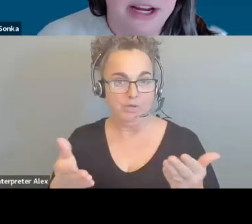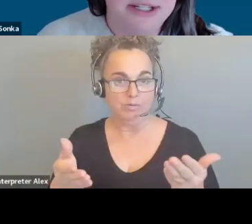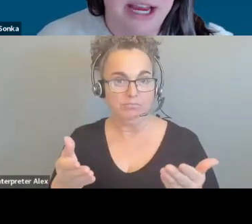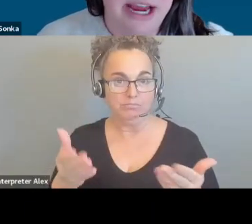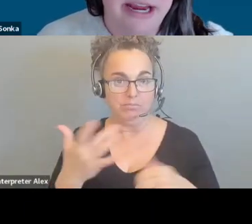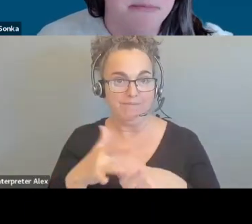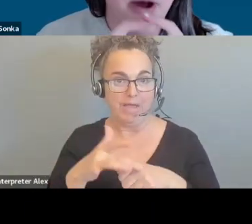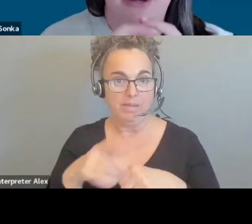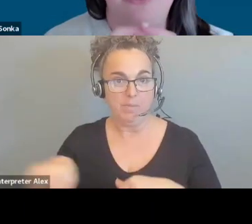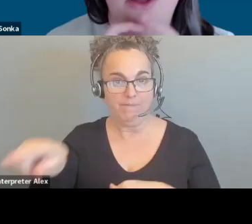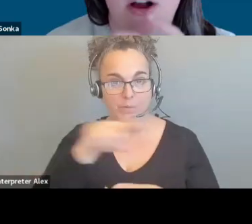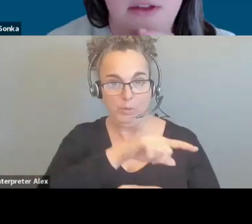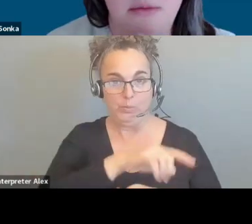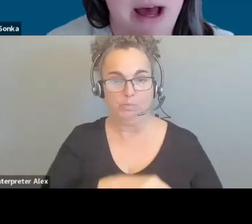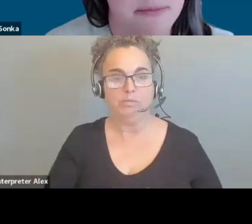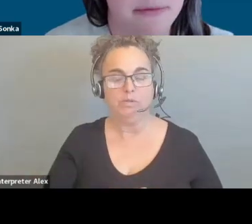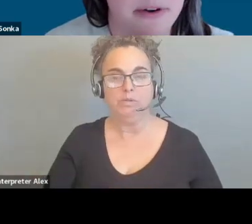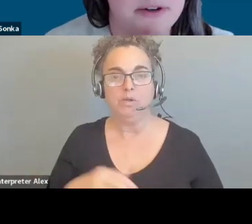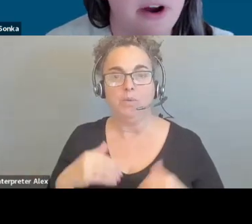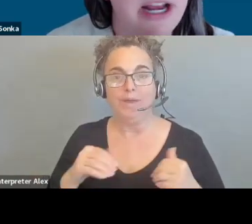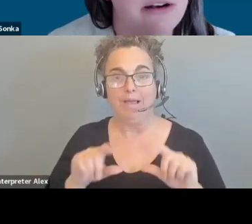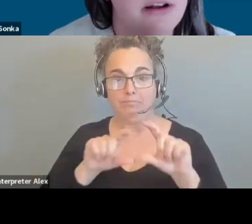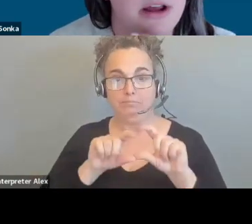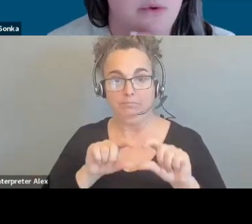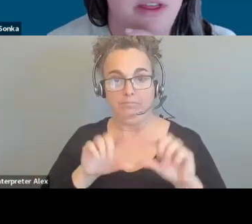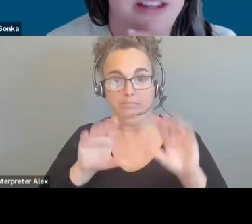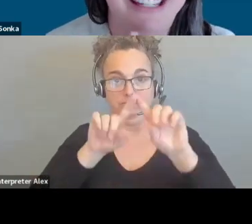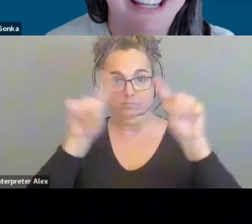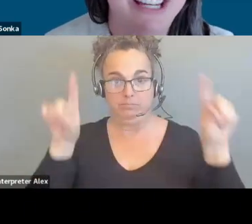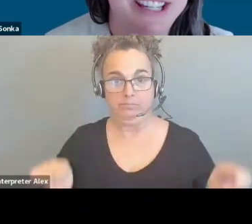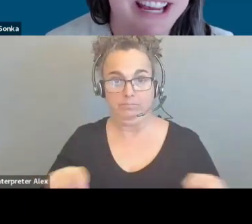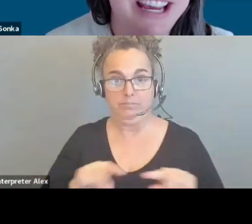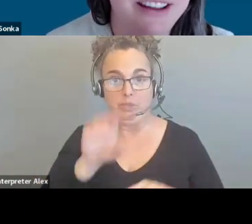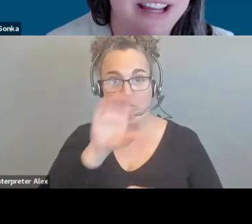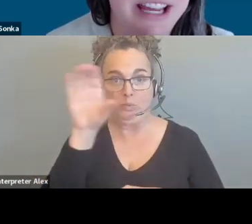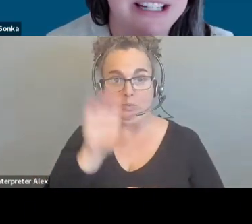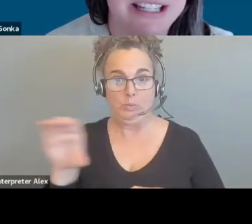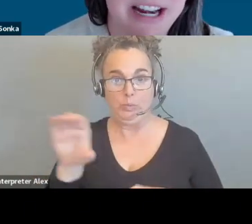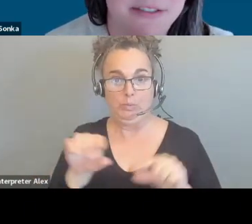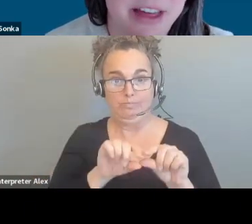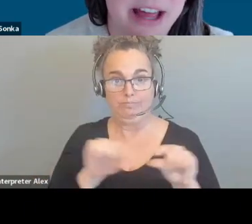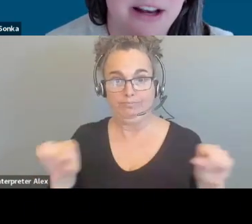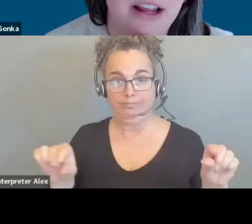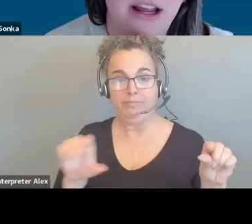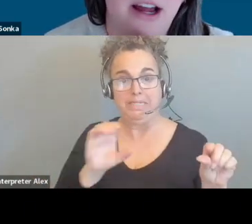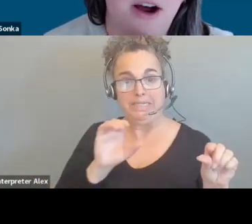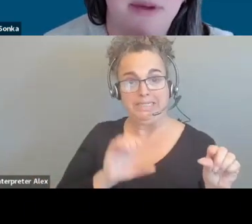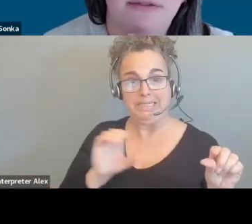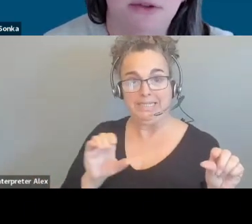There is a button along the bottom of your screen with CC inside of that.